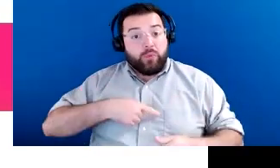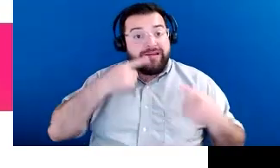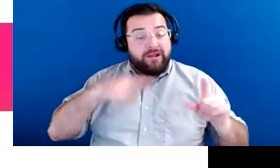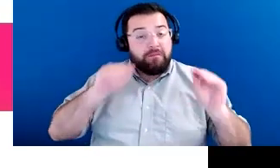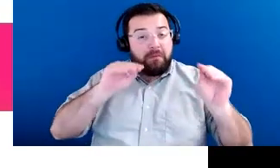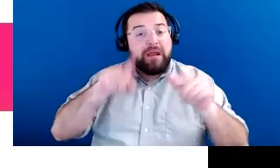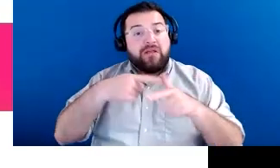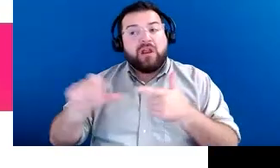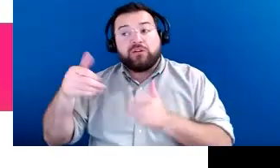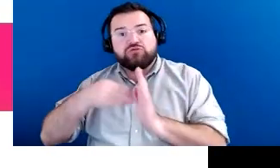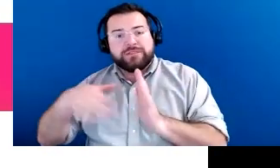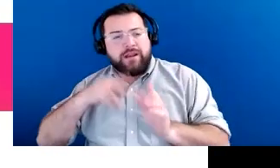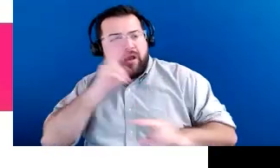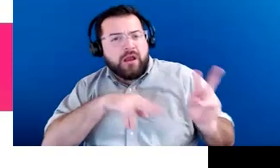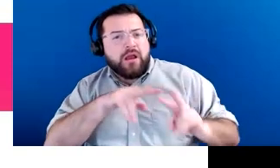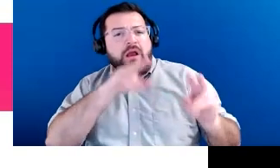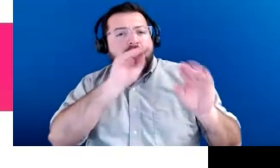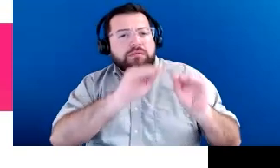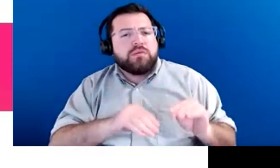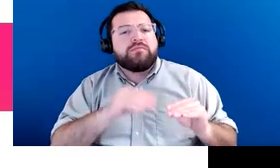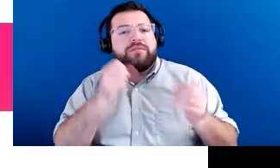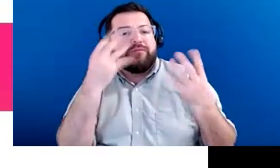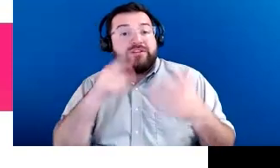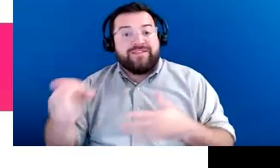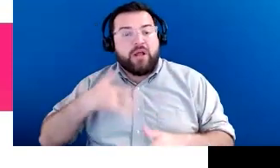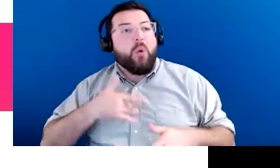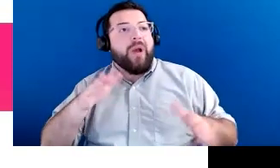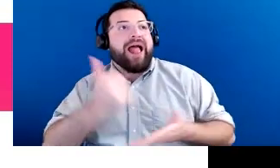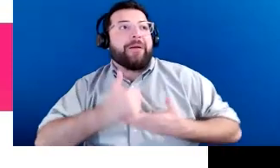information that they found relevant or asking questions for clarification.